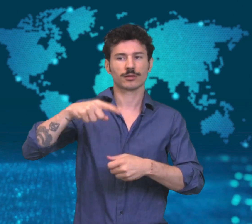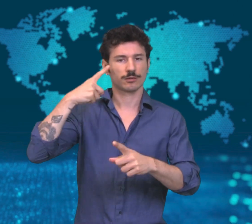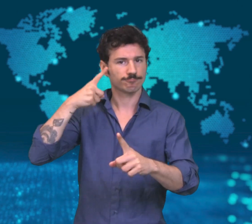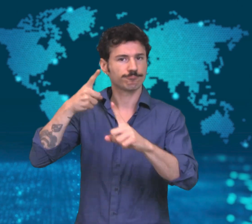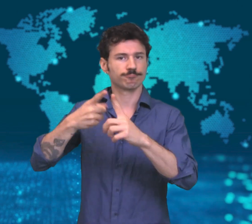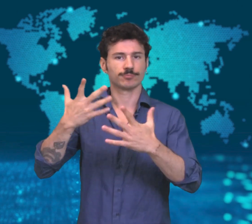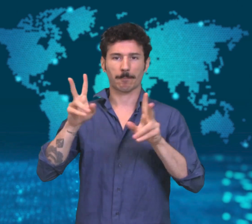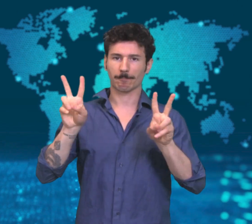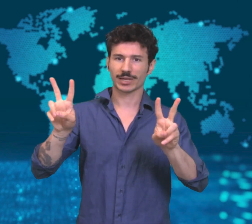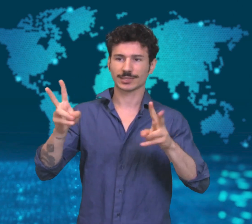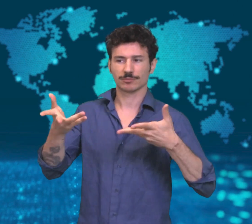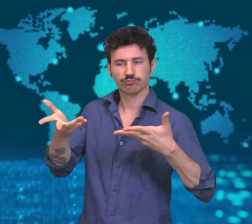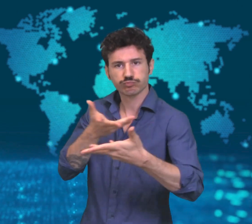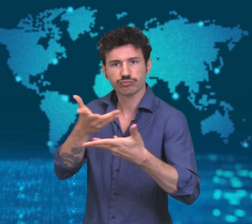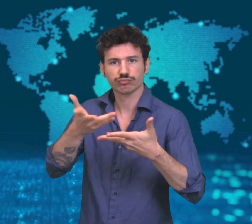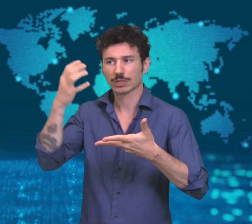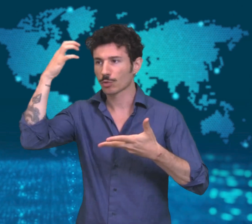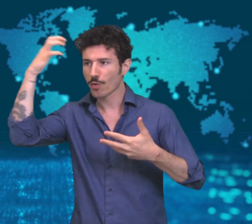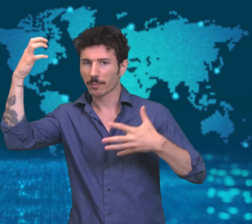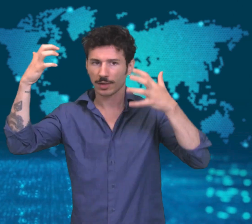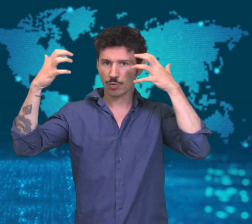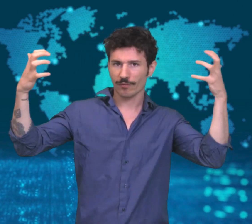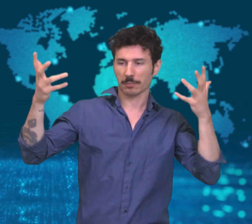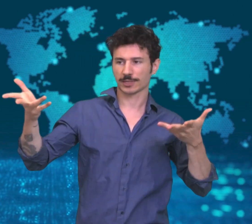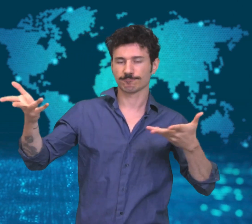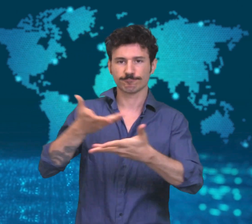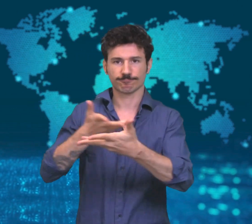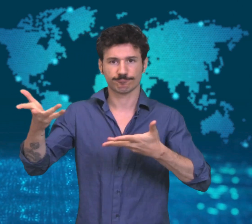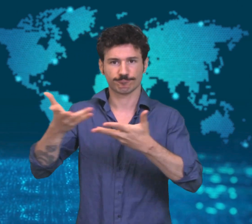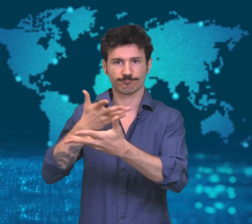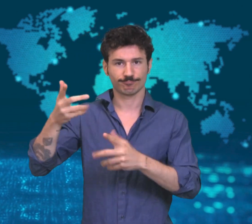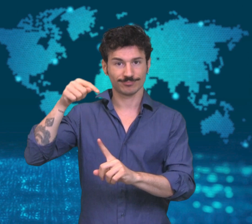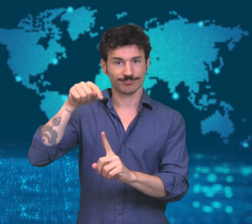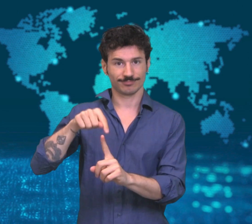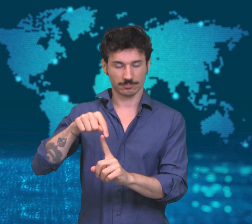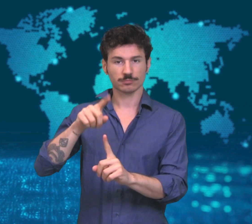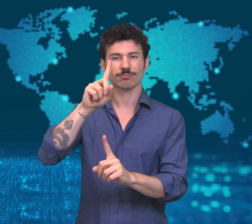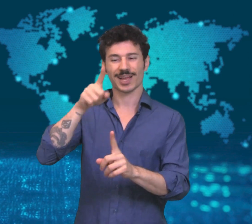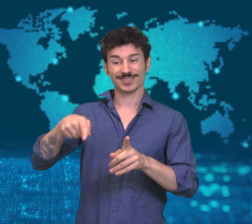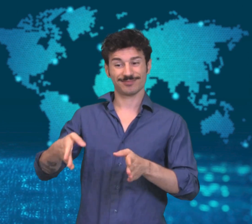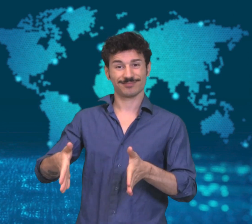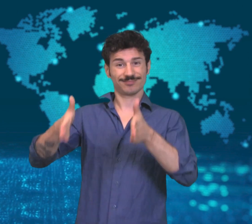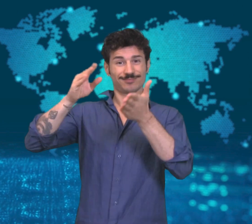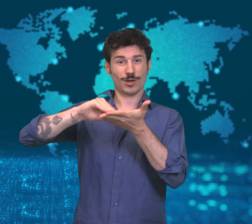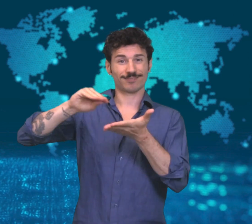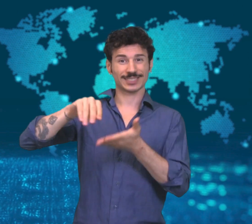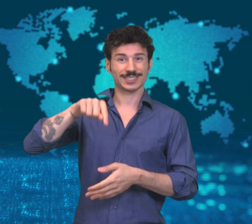governments, but the building was closed in January due to